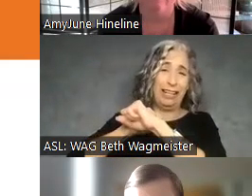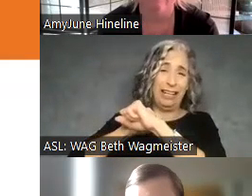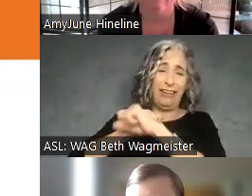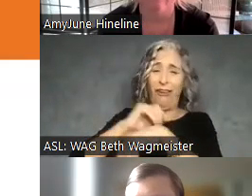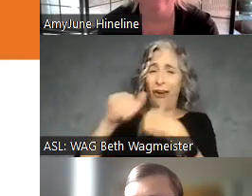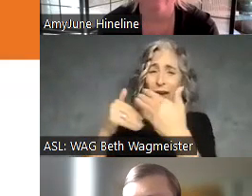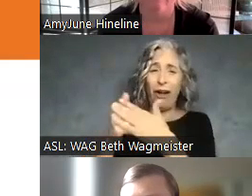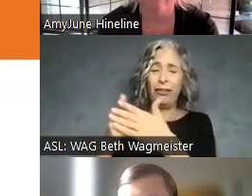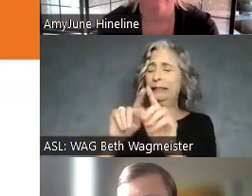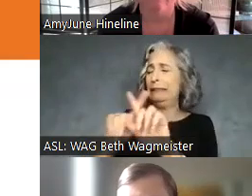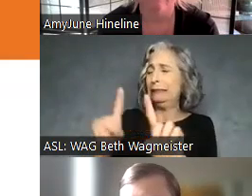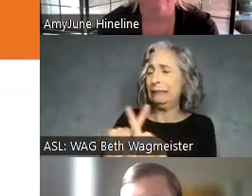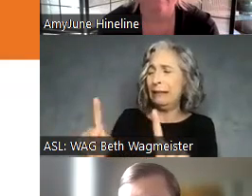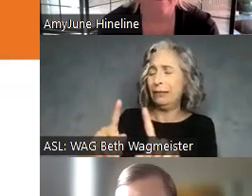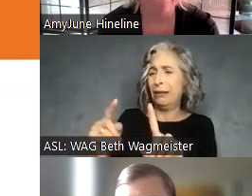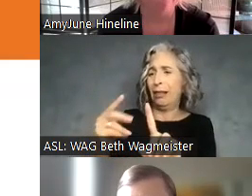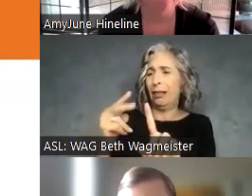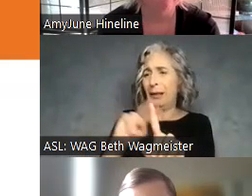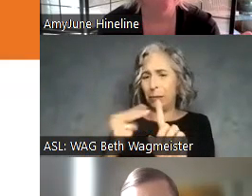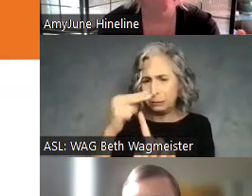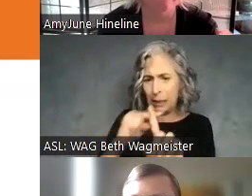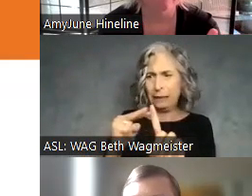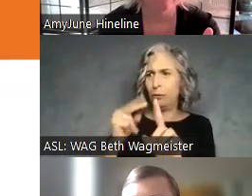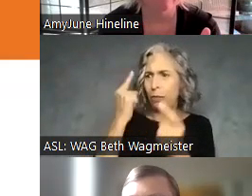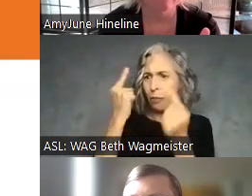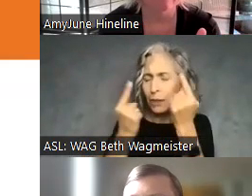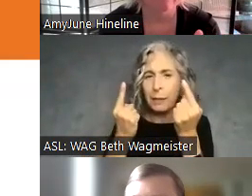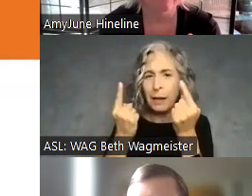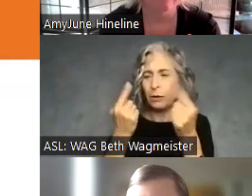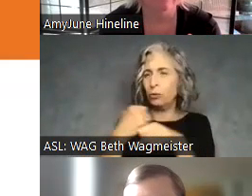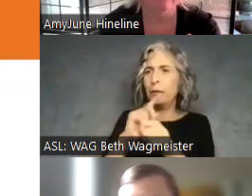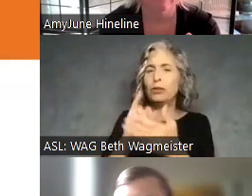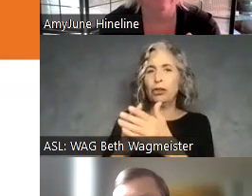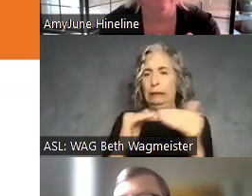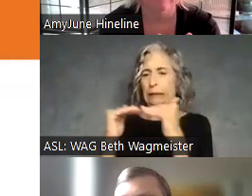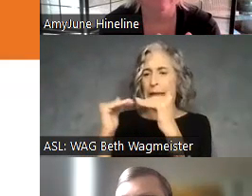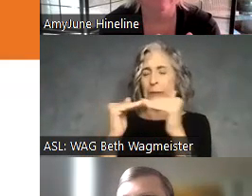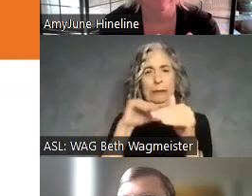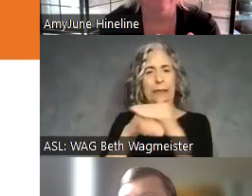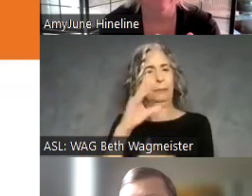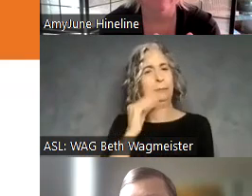makes it activate or you have to type in a code. >> MALCOLM MEISTRELL: